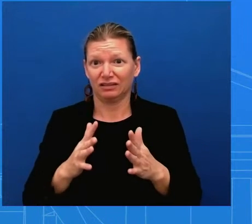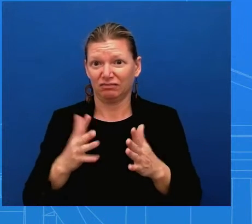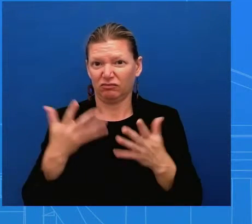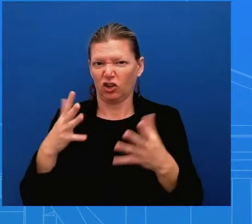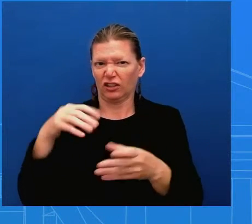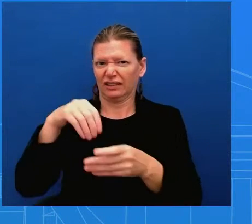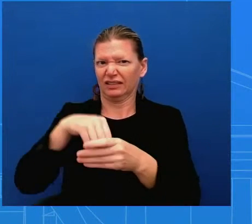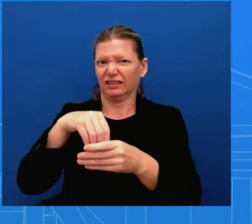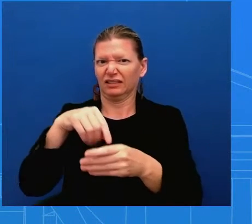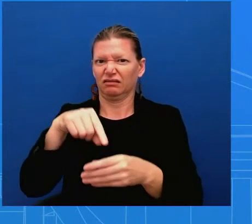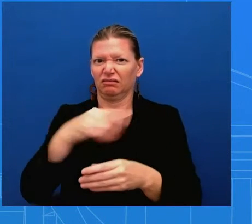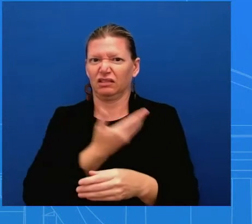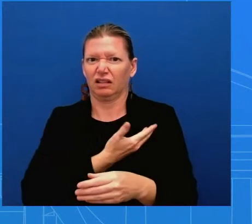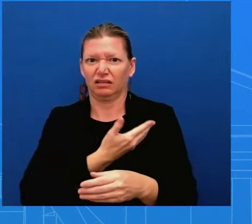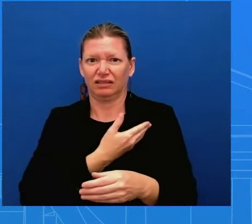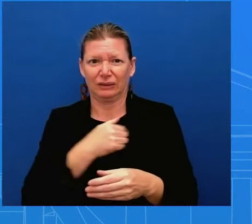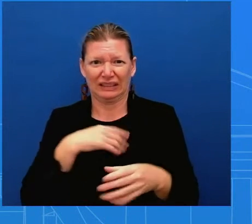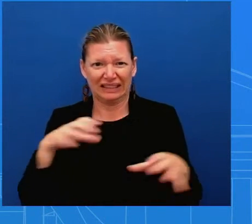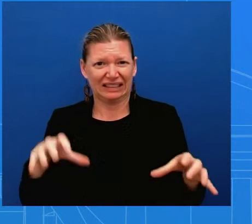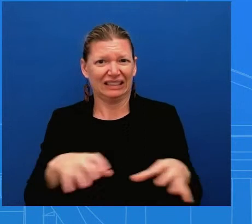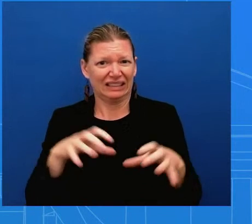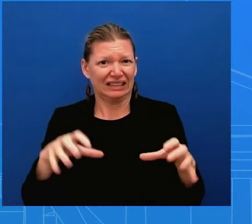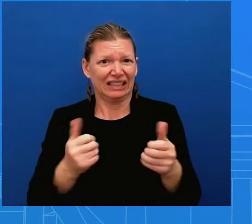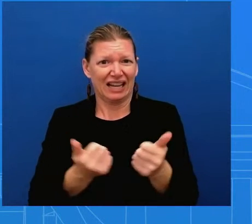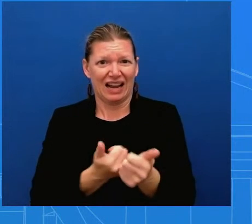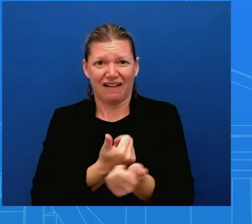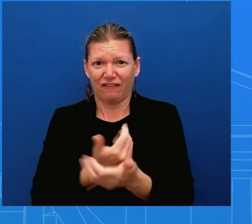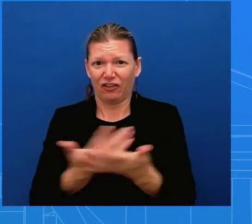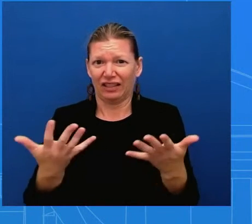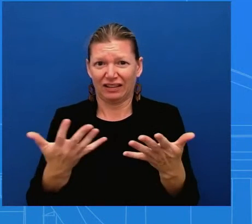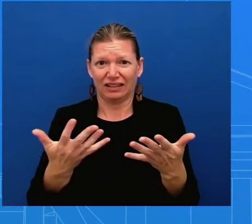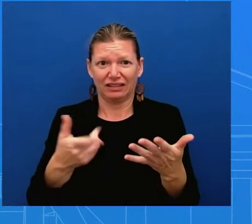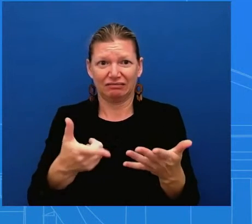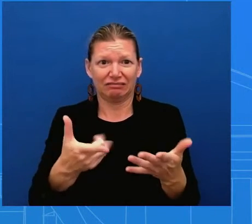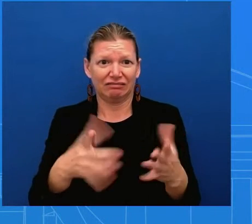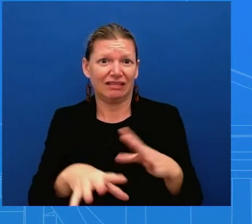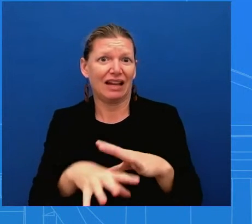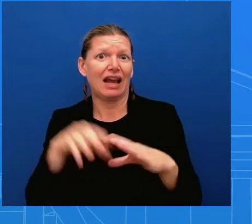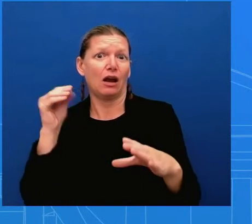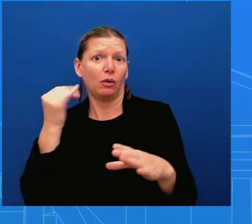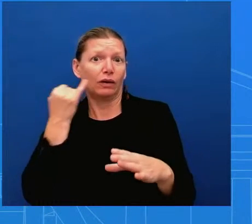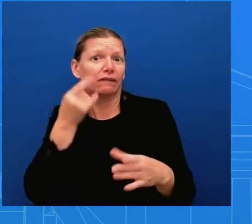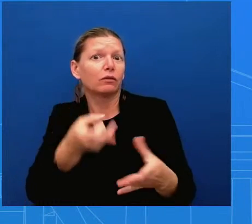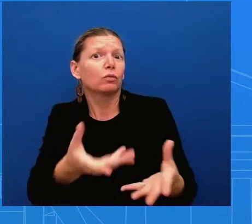if they choose to -- if they -- if that's something that they wanted to do. And certainly, we were able to do that.